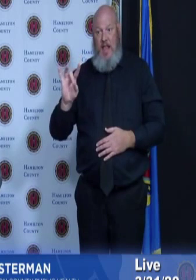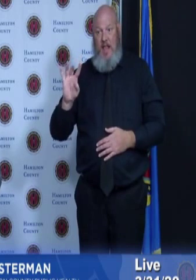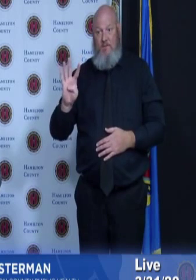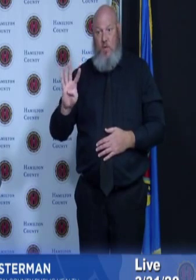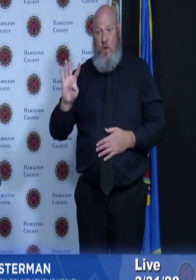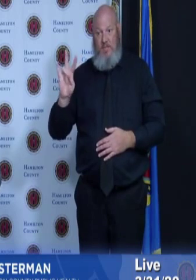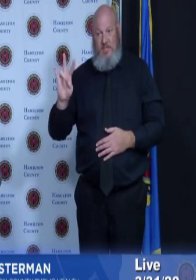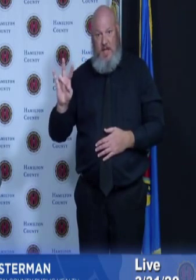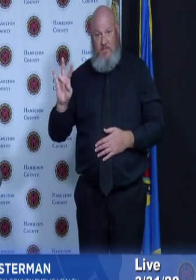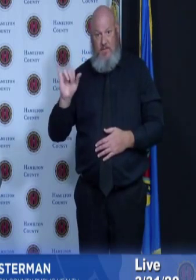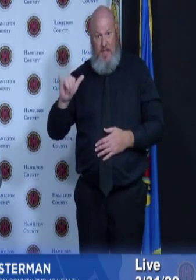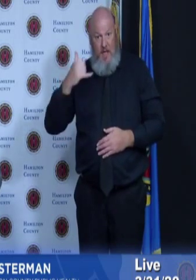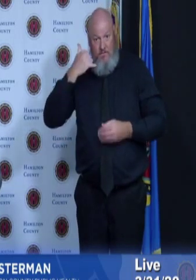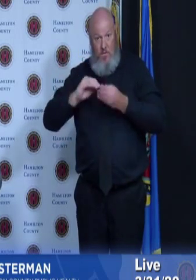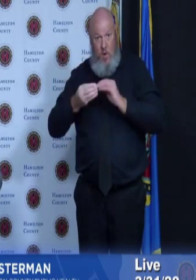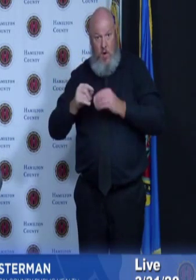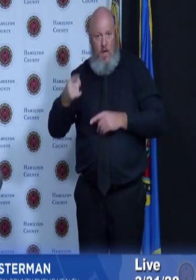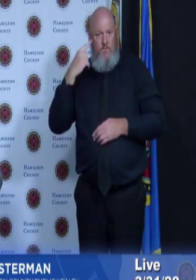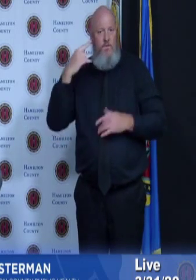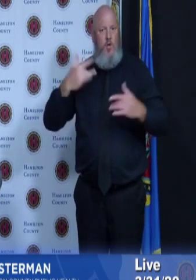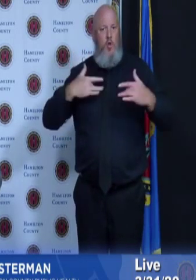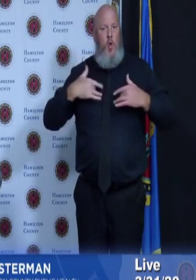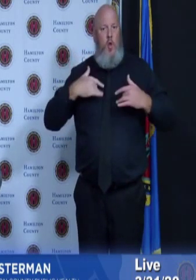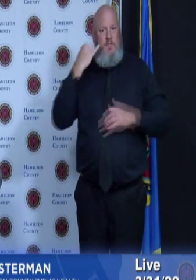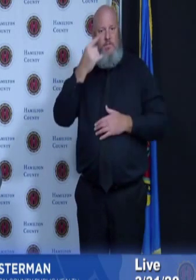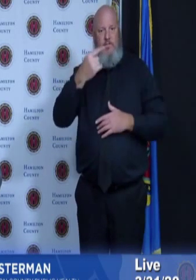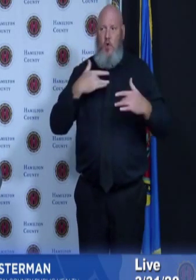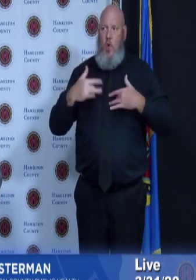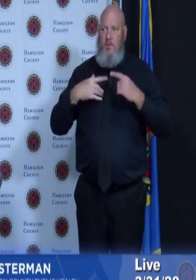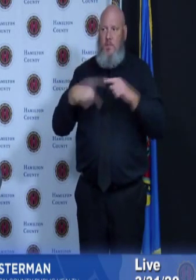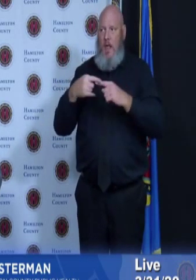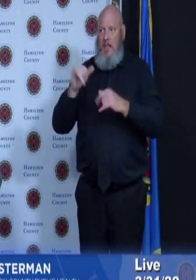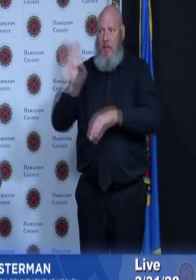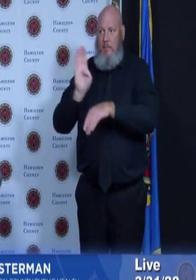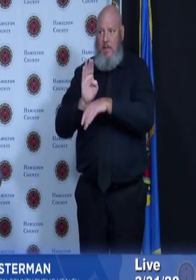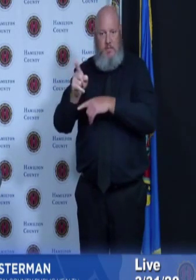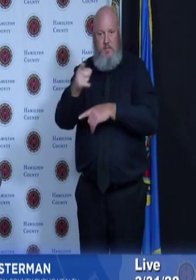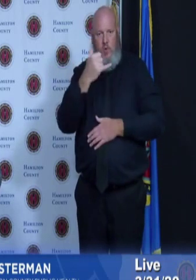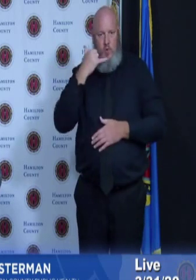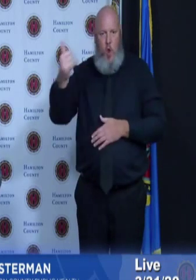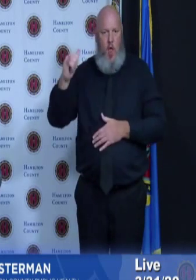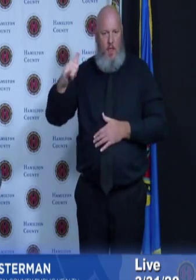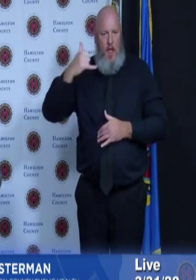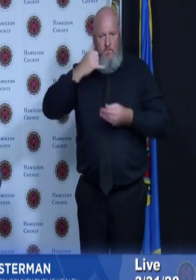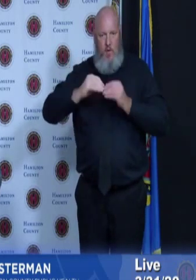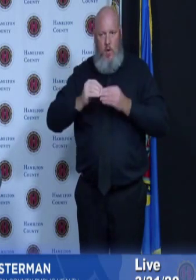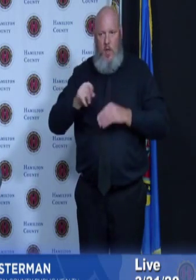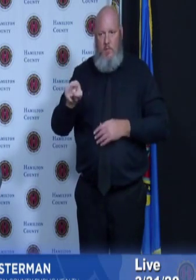online businesses at this point you can visit our website at HCPH.org and use